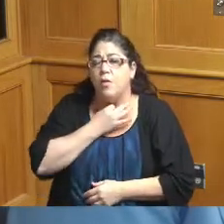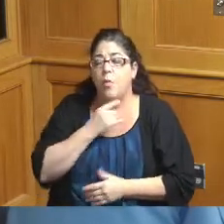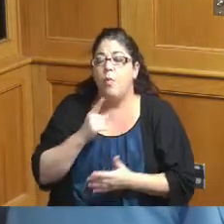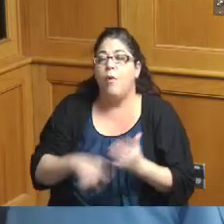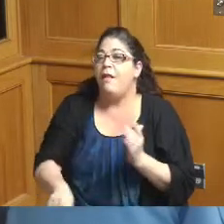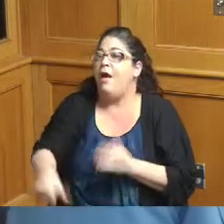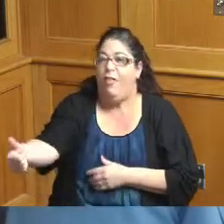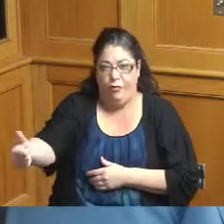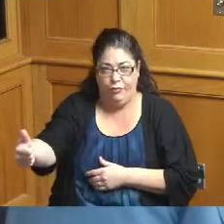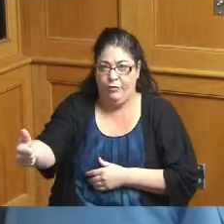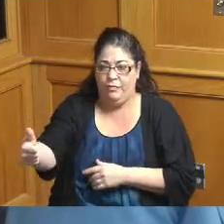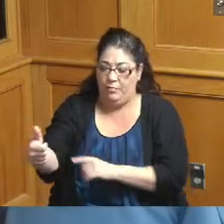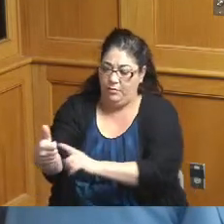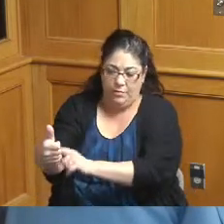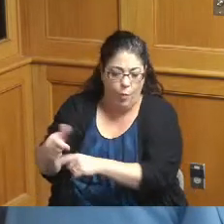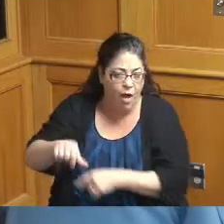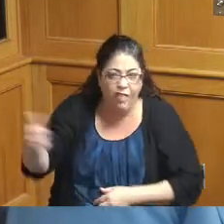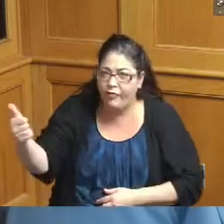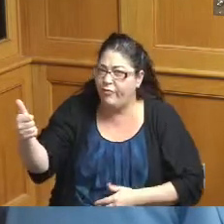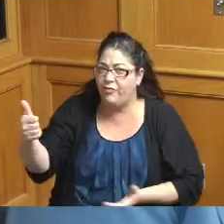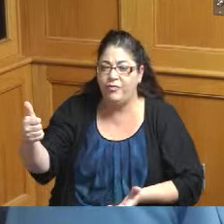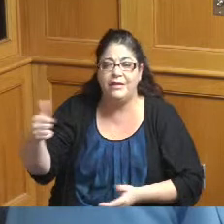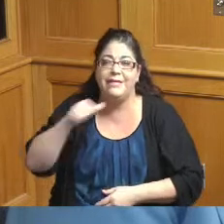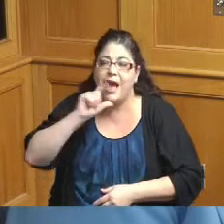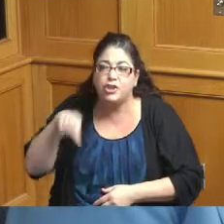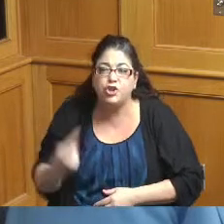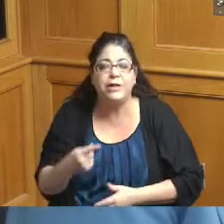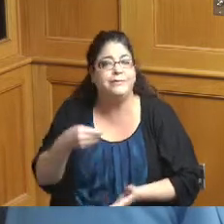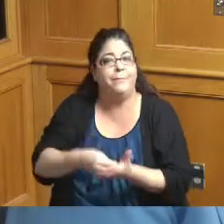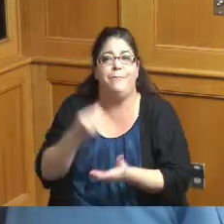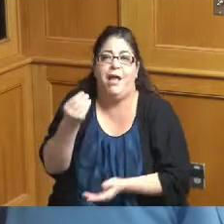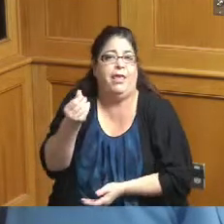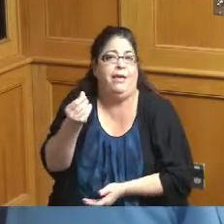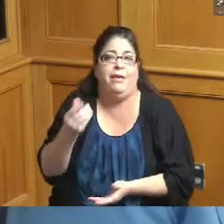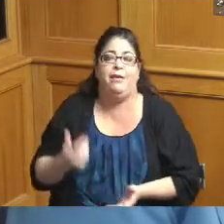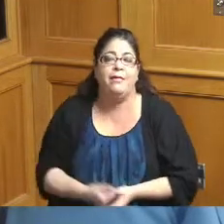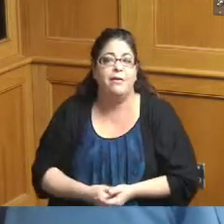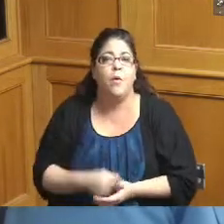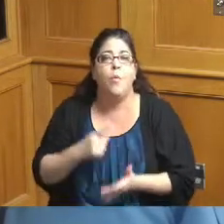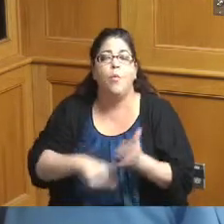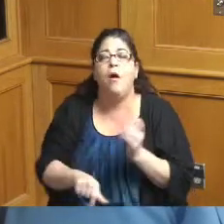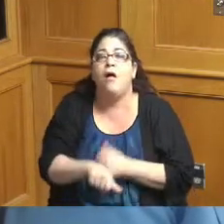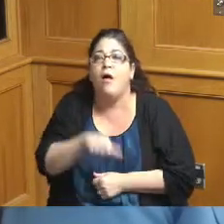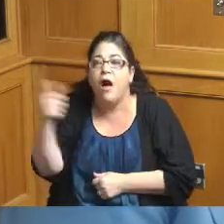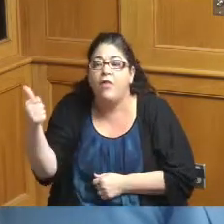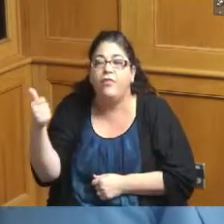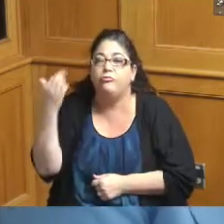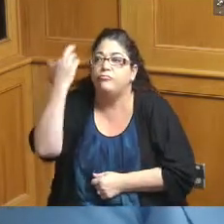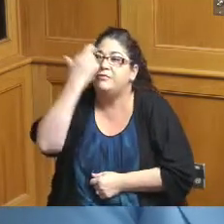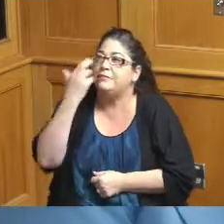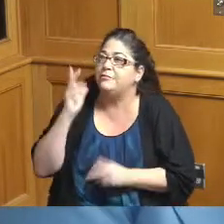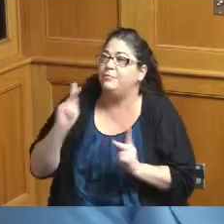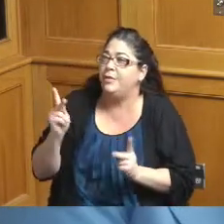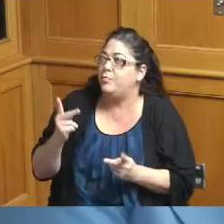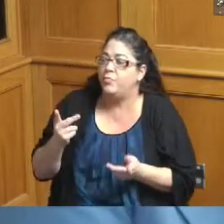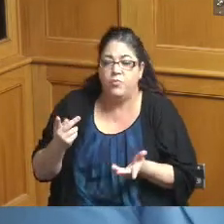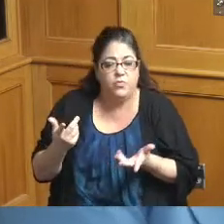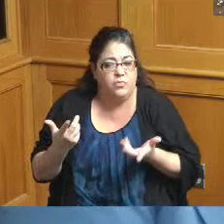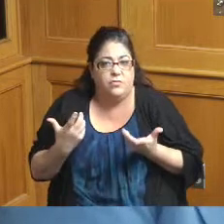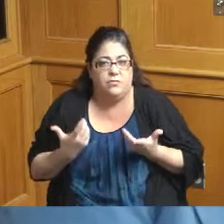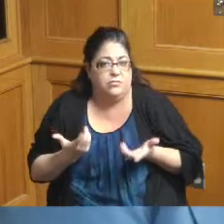obviously it's not just pay the money is there are there other things that you're seeing or that